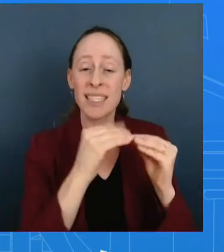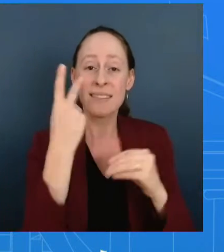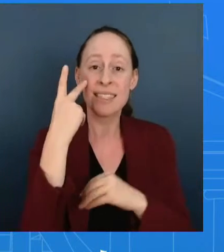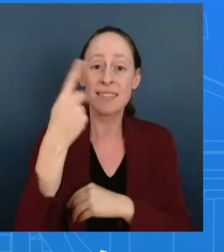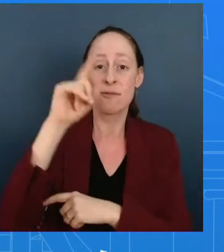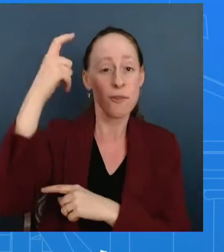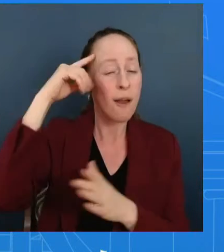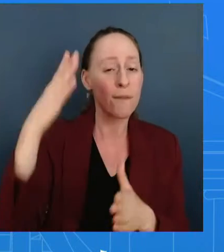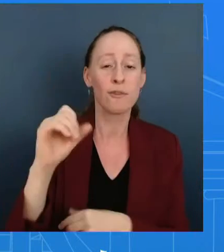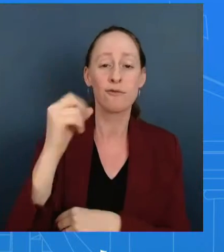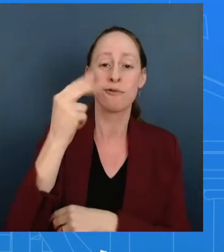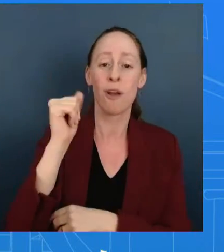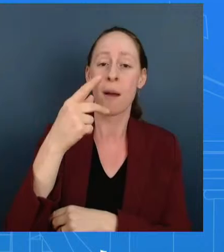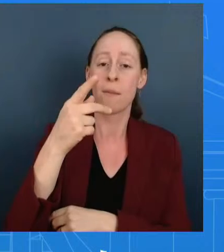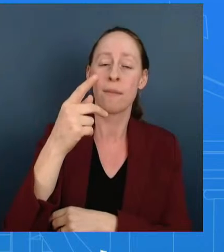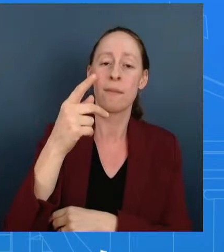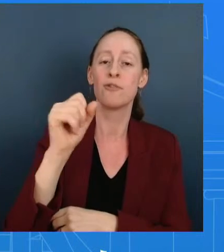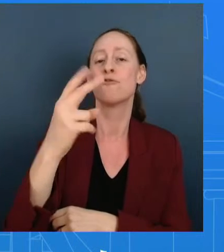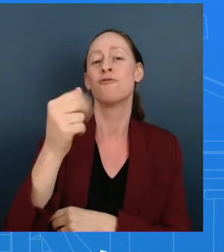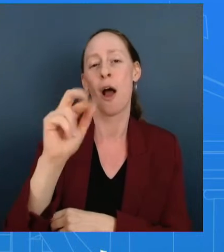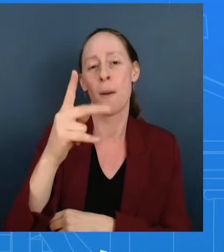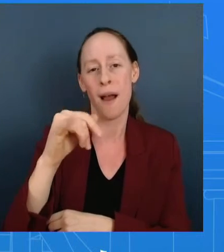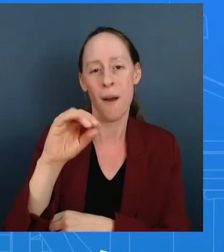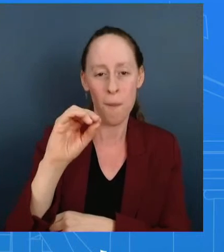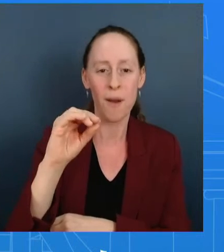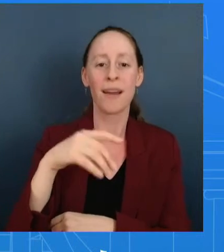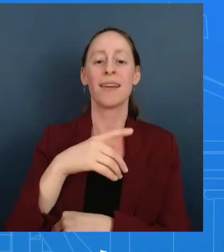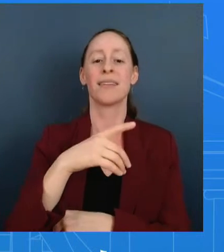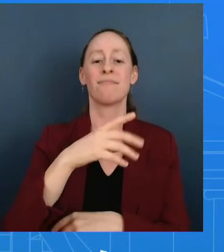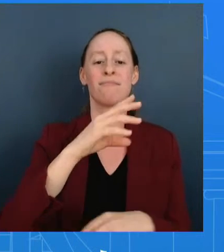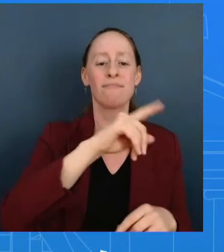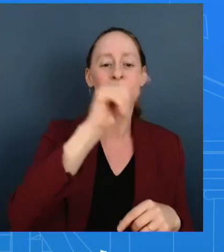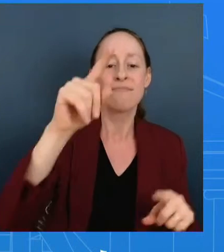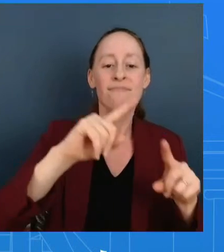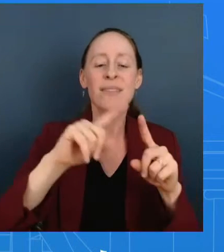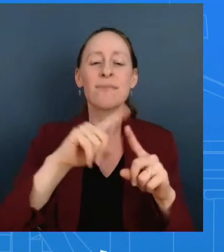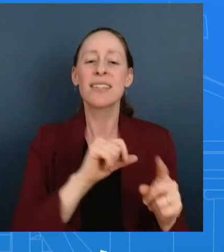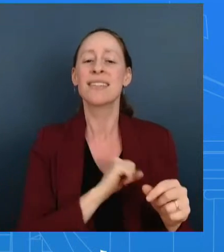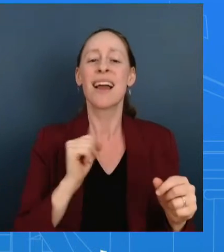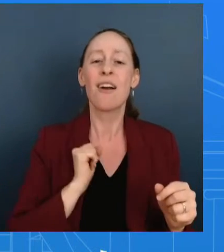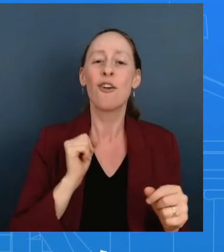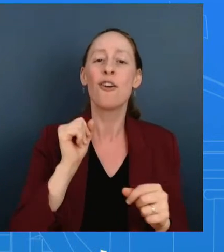He participated in interviews, including joining "Morning Joe" just this morning.